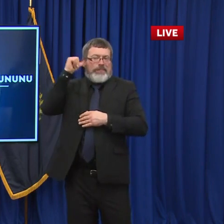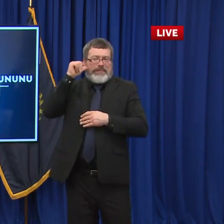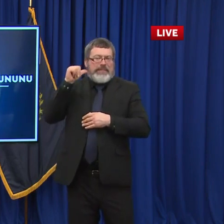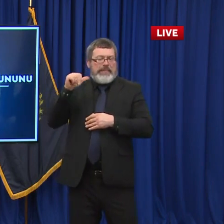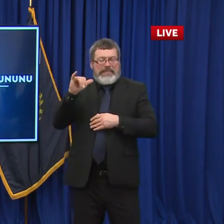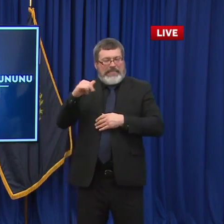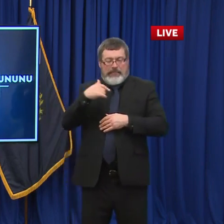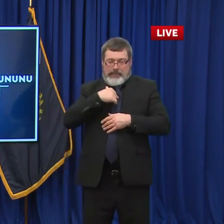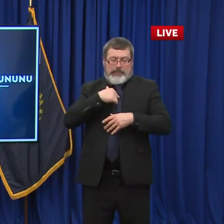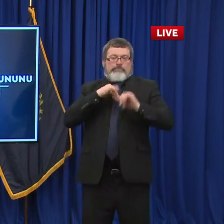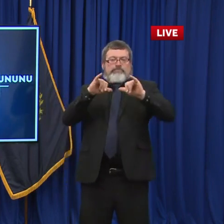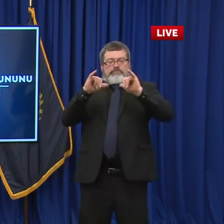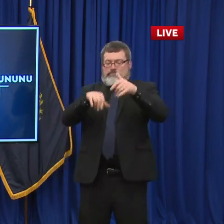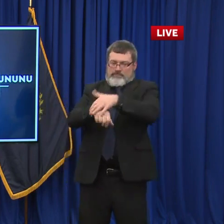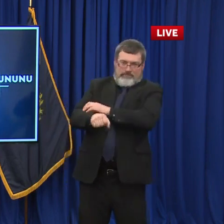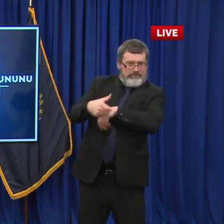THEY WERE DESIGNED TO DO.